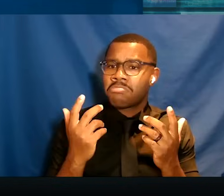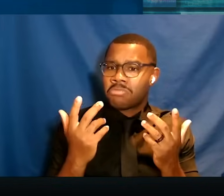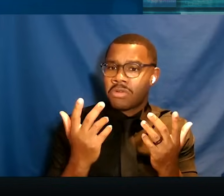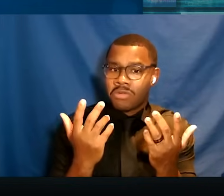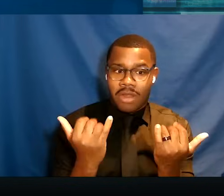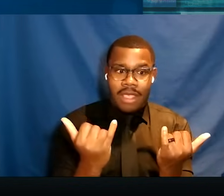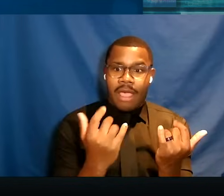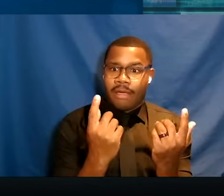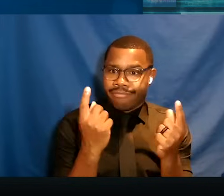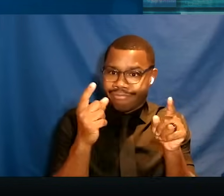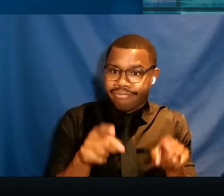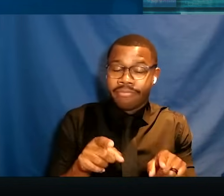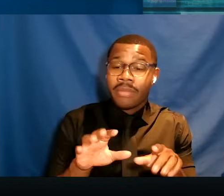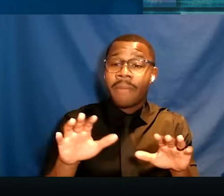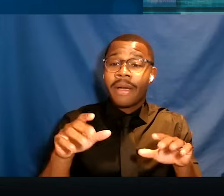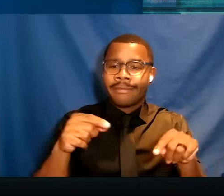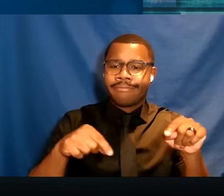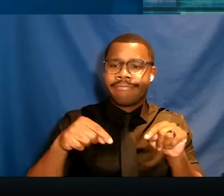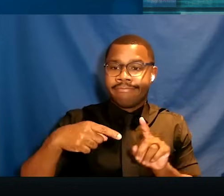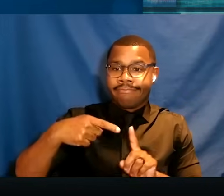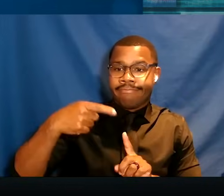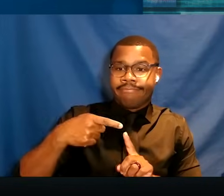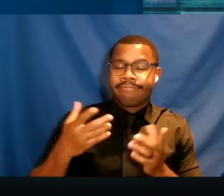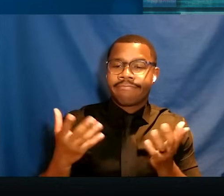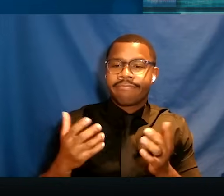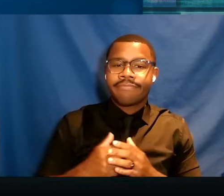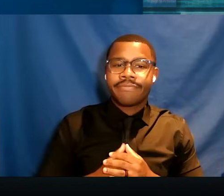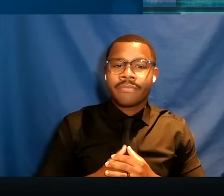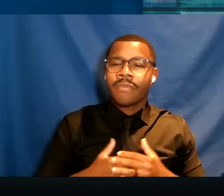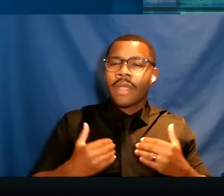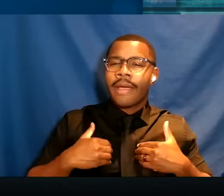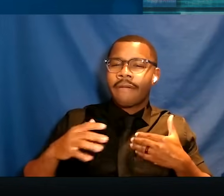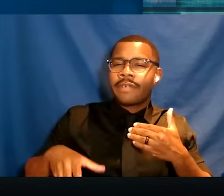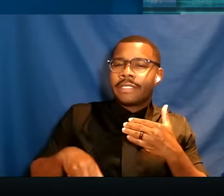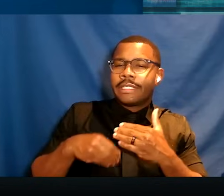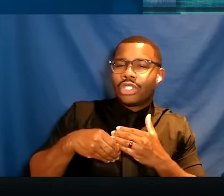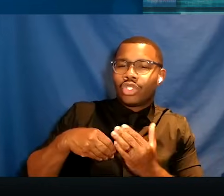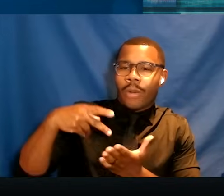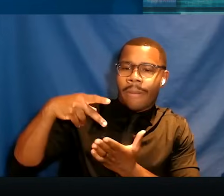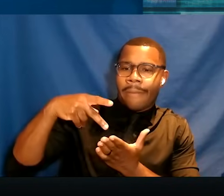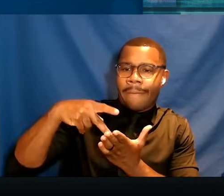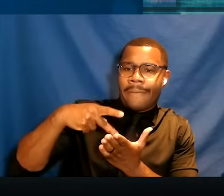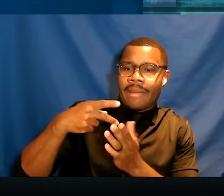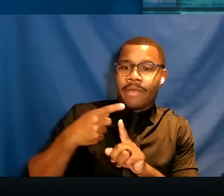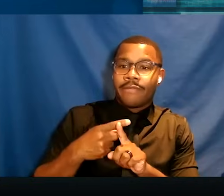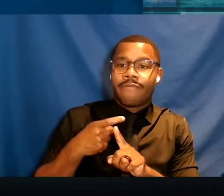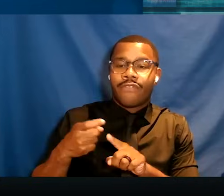But I think the point of it is that there is now an additional payment coming out of streaming that's based on a combination